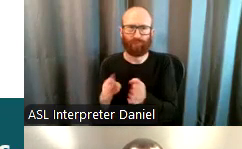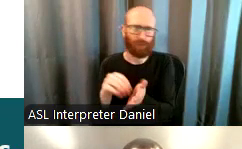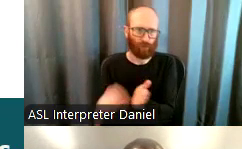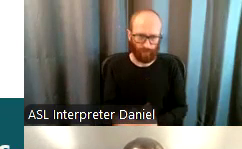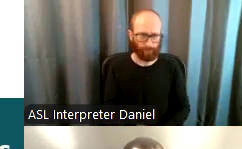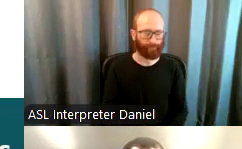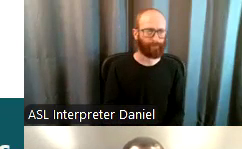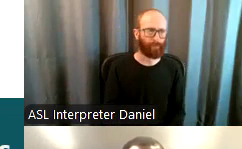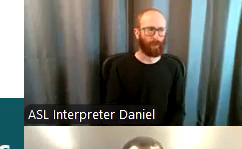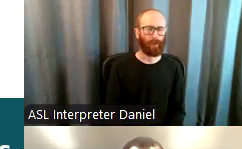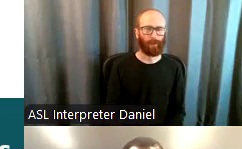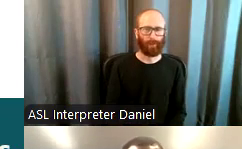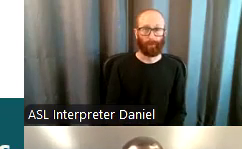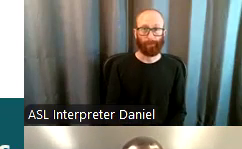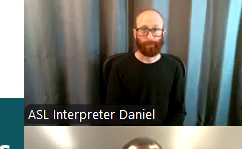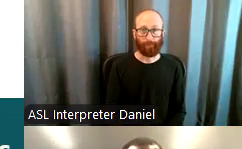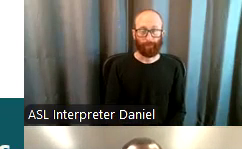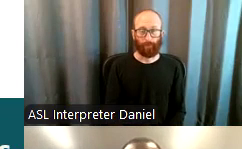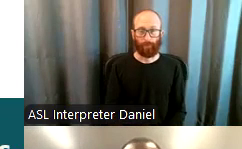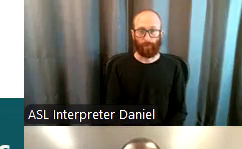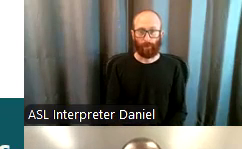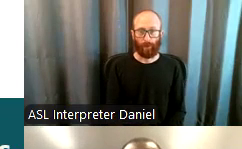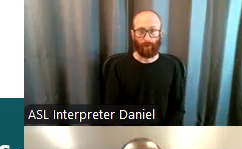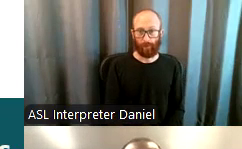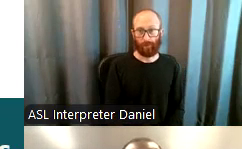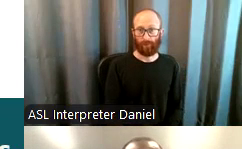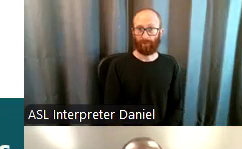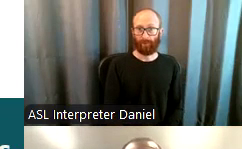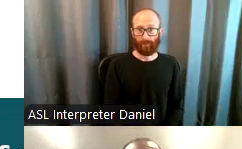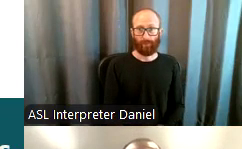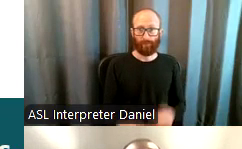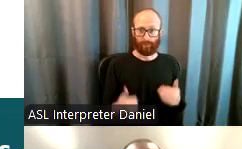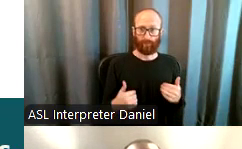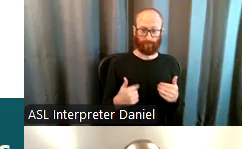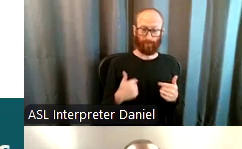with having that opportunity to put myself at a high school that did have my desired